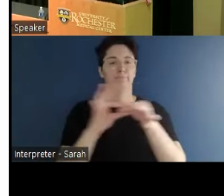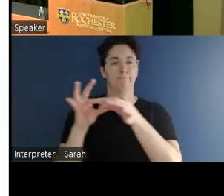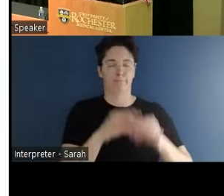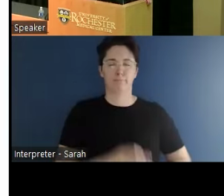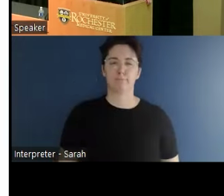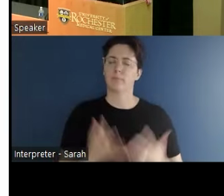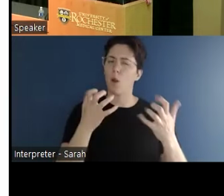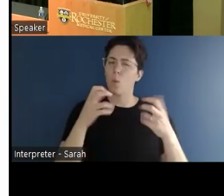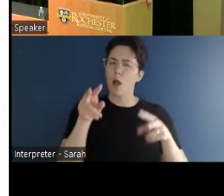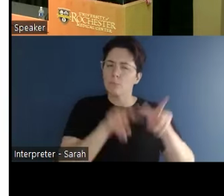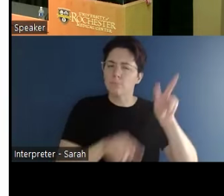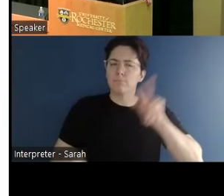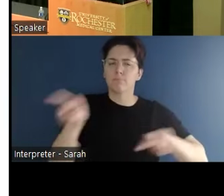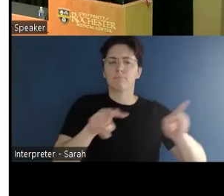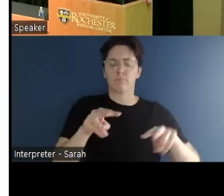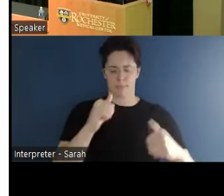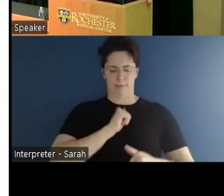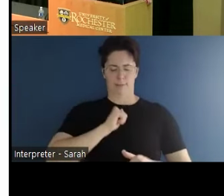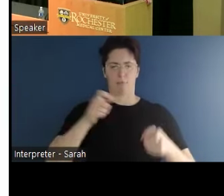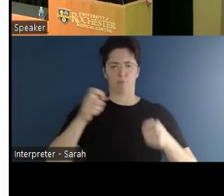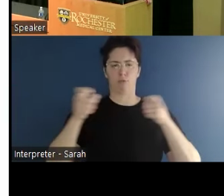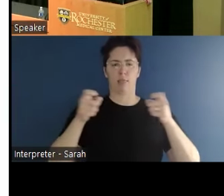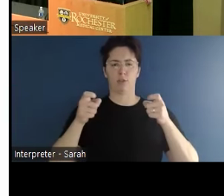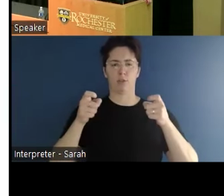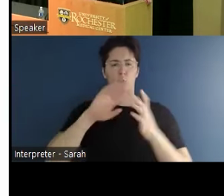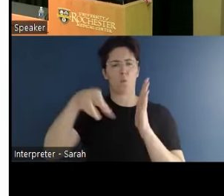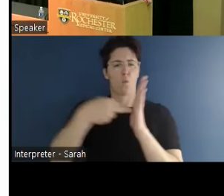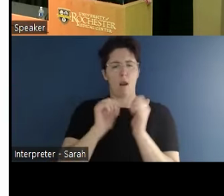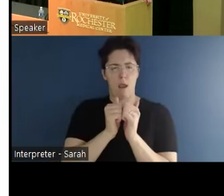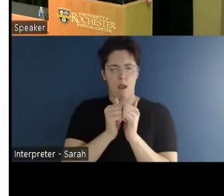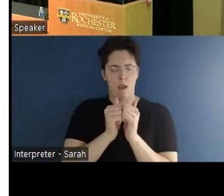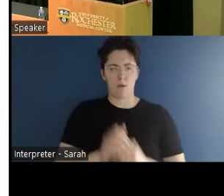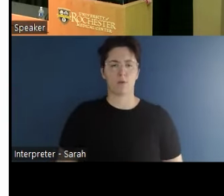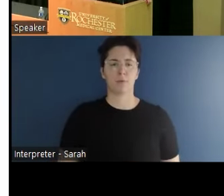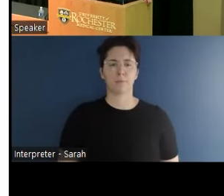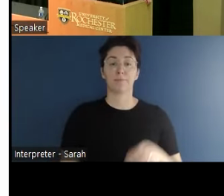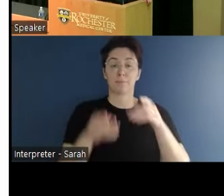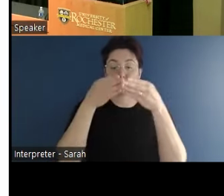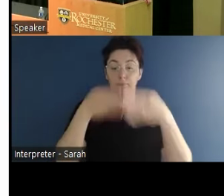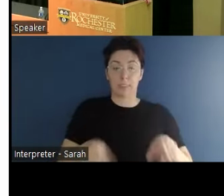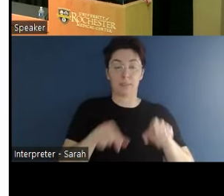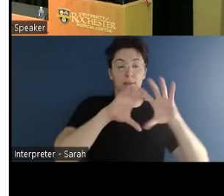mechanistic role of self-regulation or executive functioning and physiological